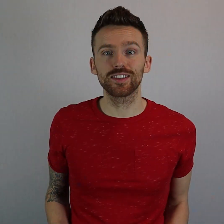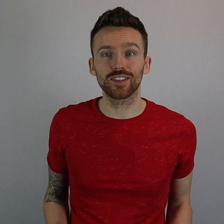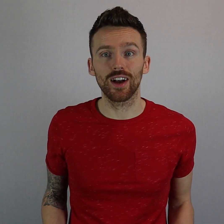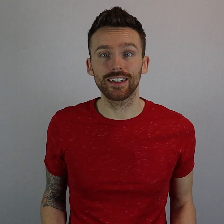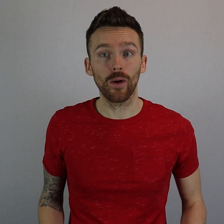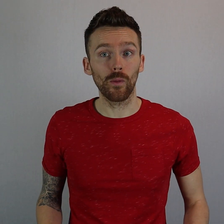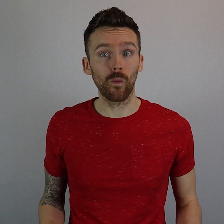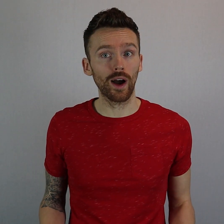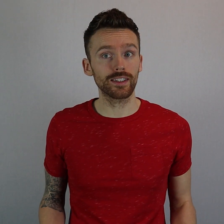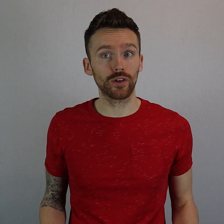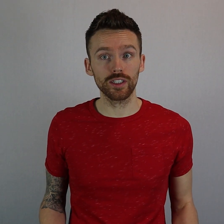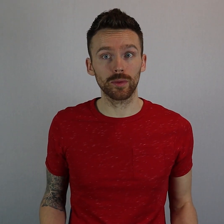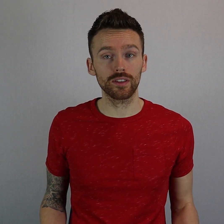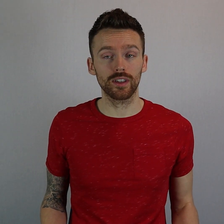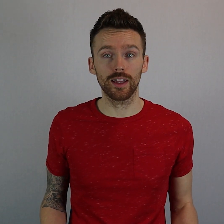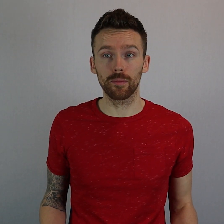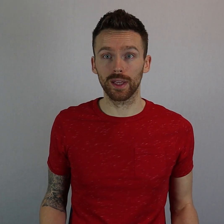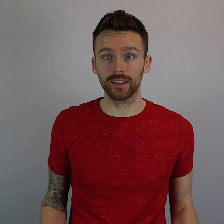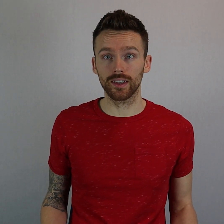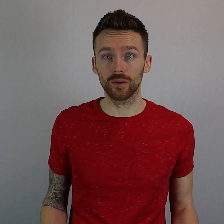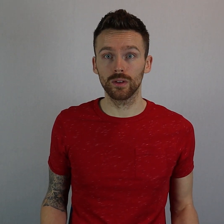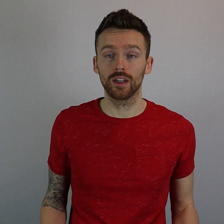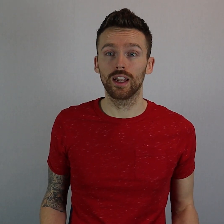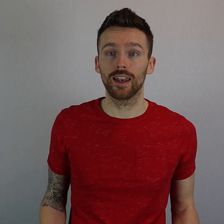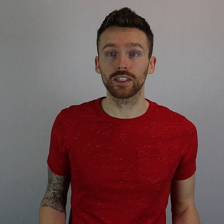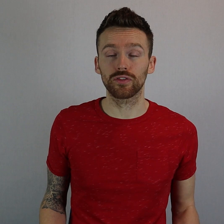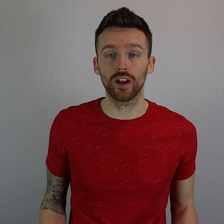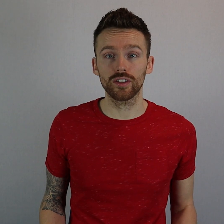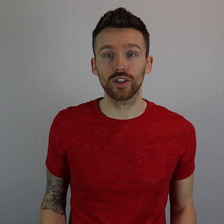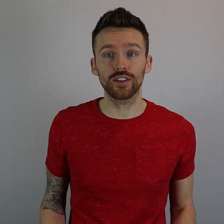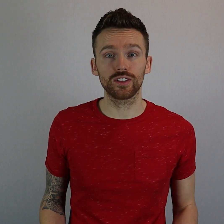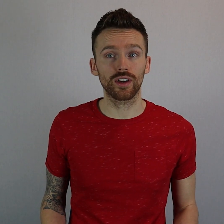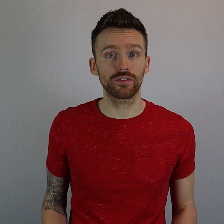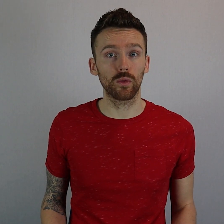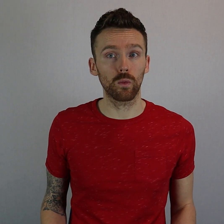To sign Chite Christmas in BSL, let's first look at the sign for